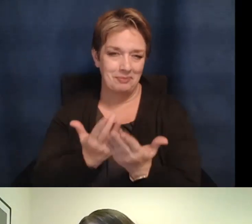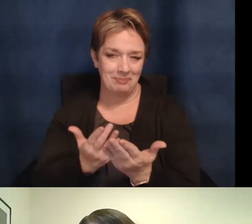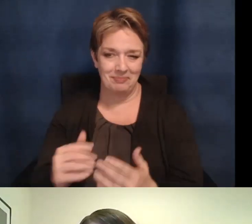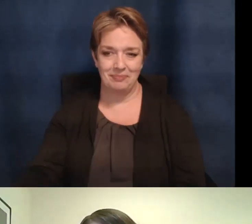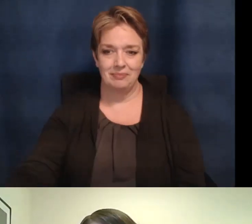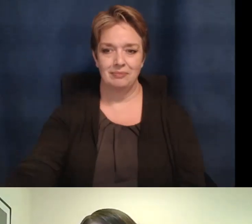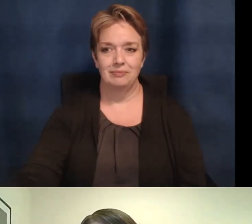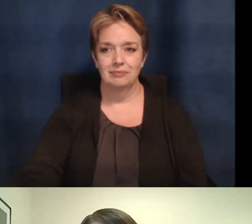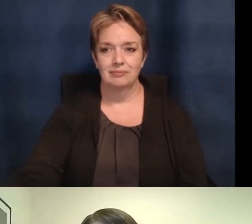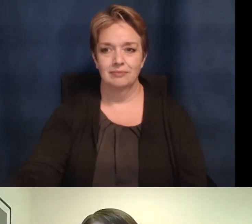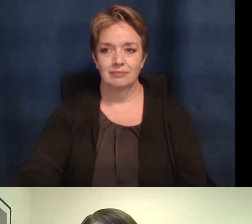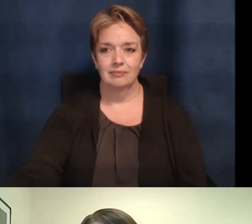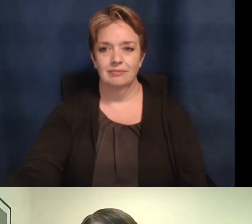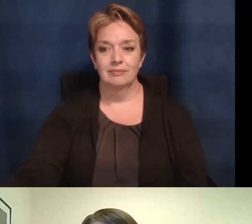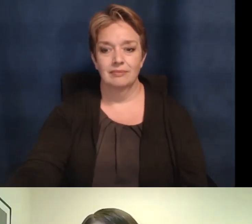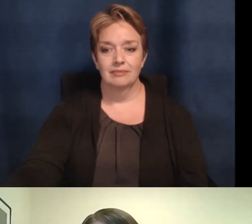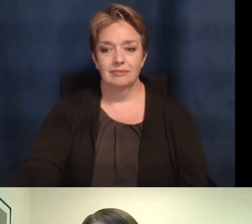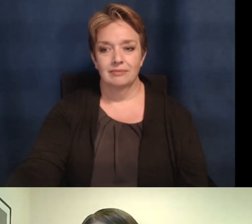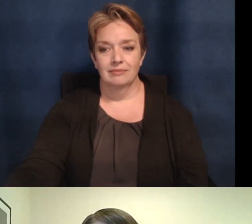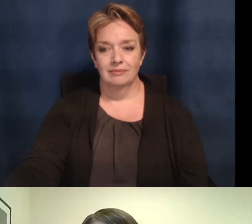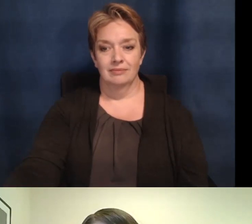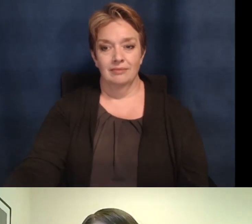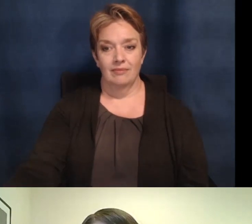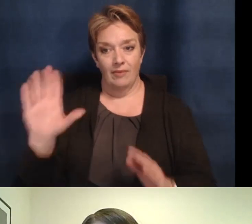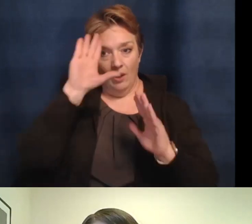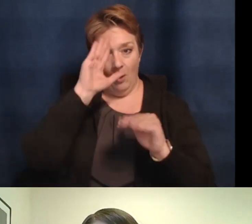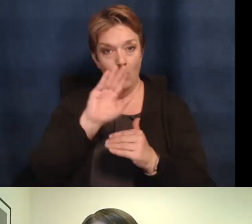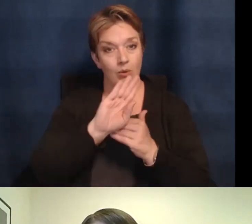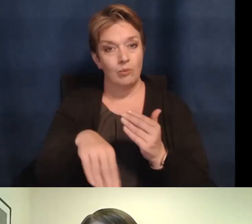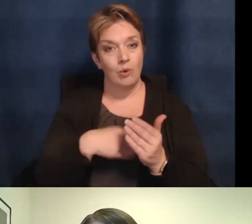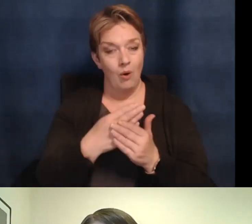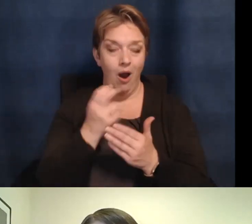I really hope that everyone can join us next month as we explore our next site,